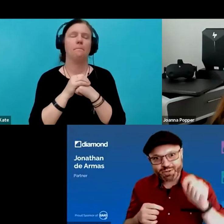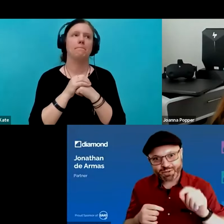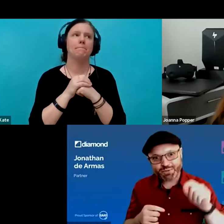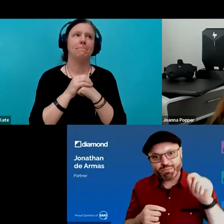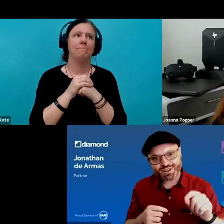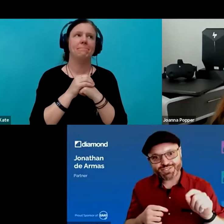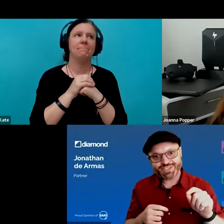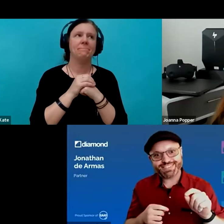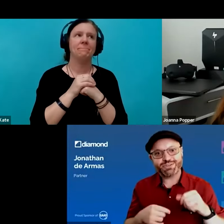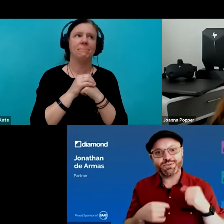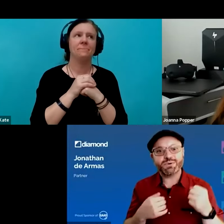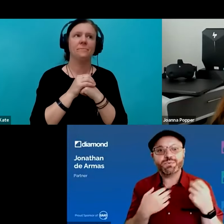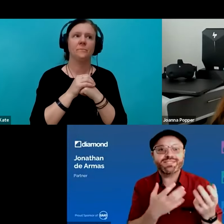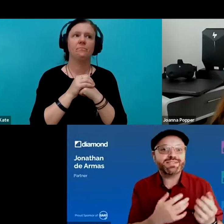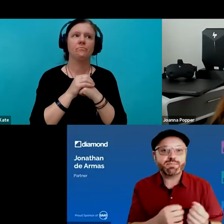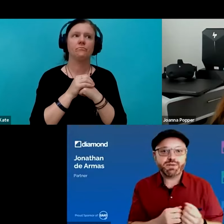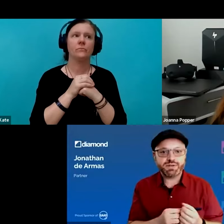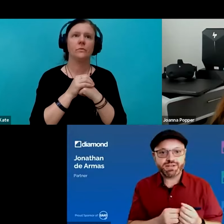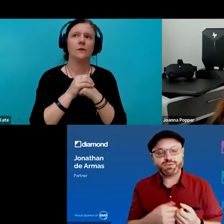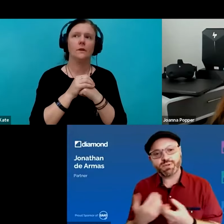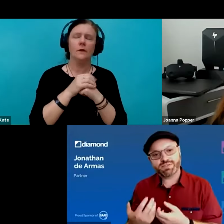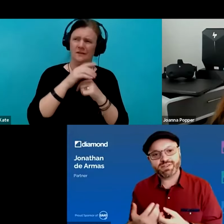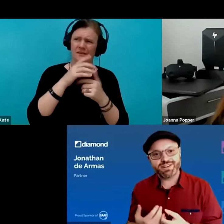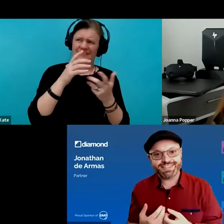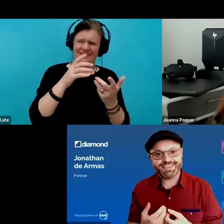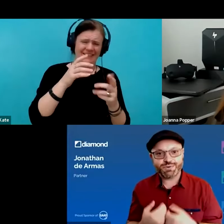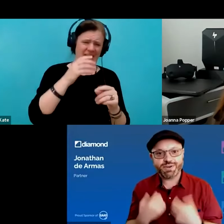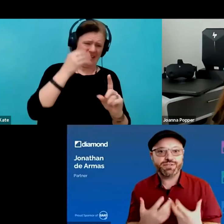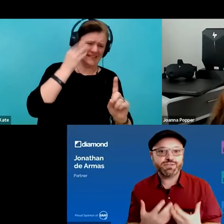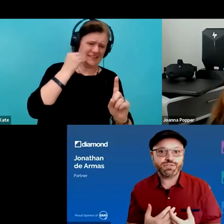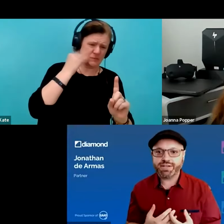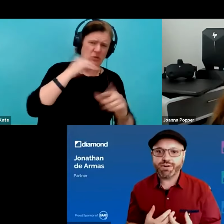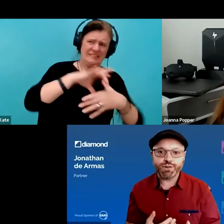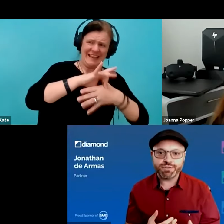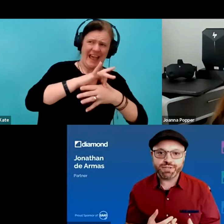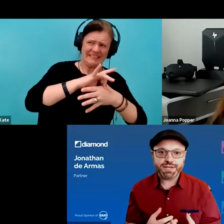per project, you know what, what's the experience or what's the content you have to understand all of it.